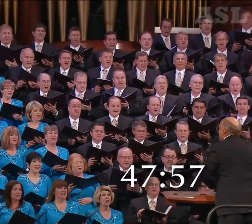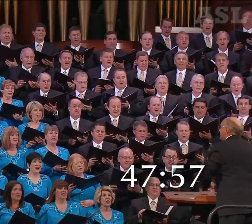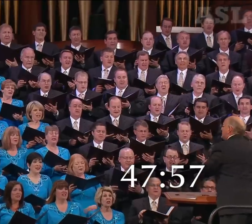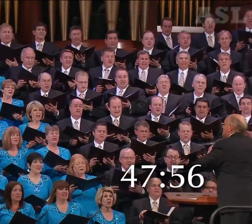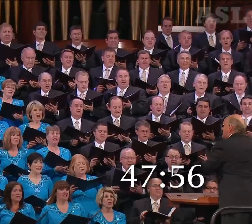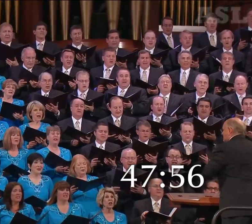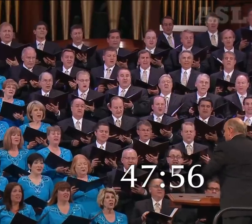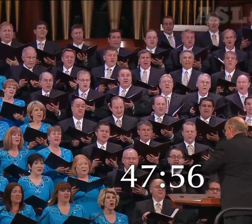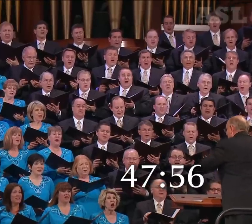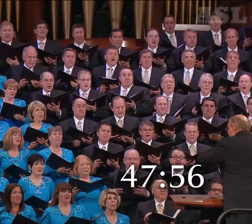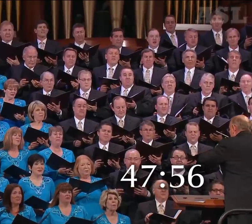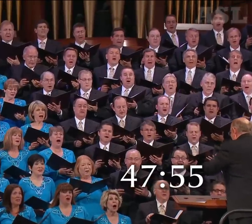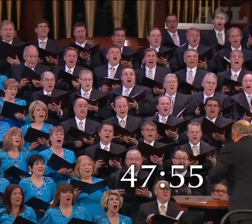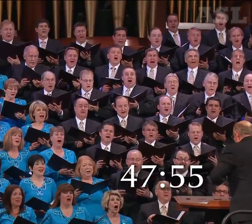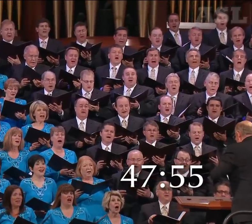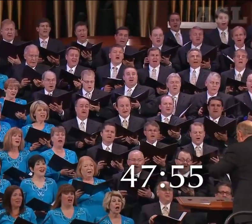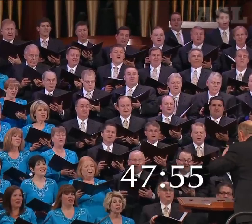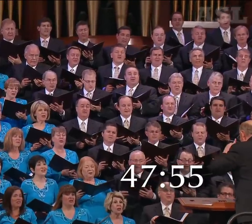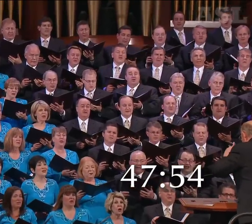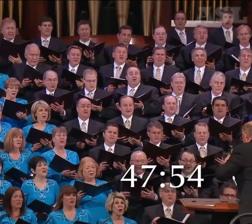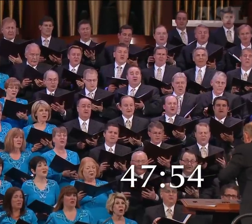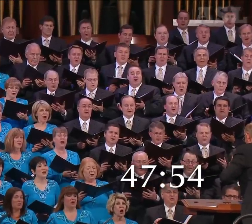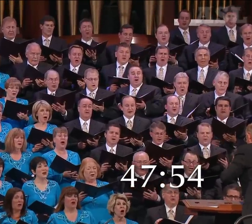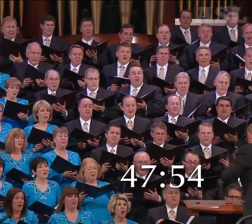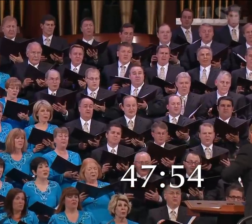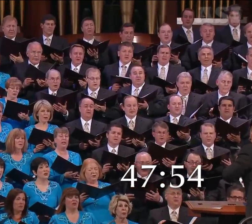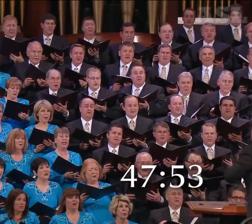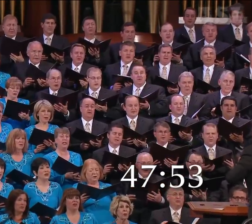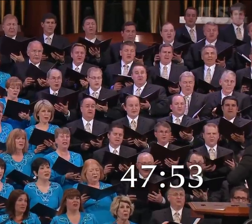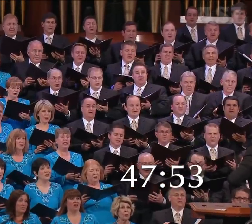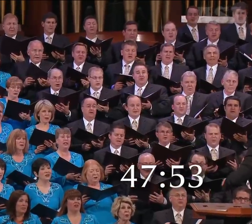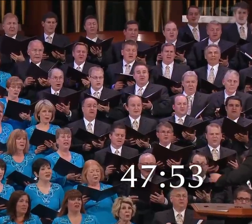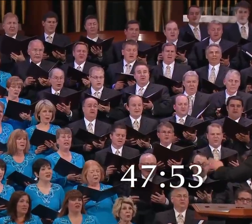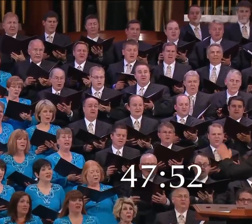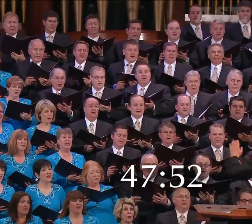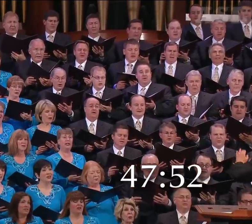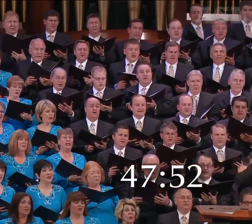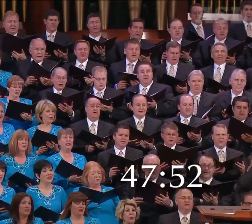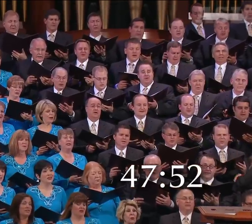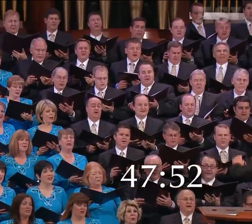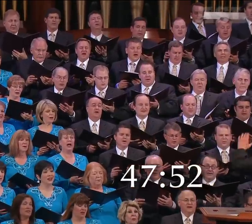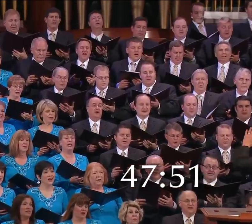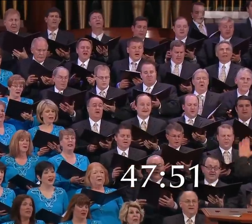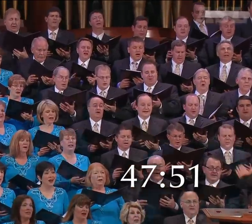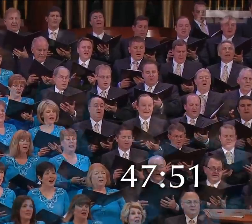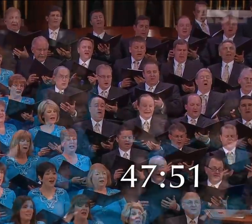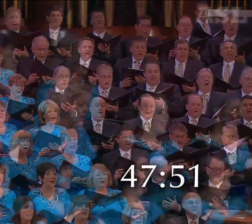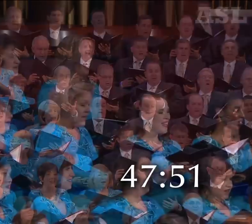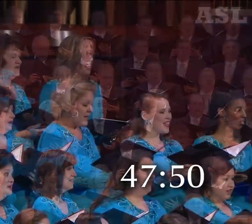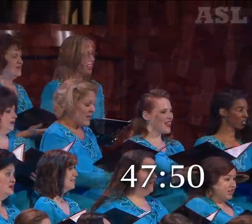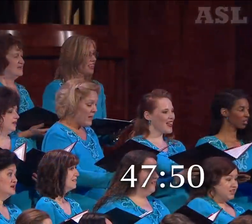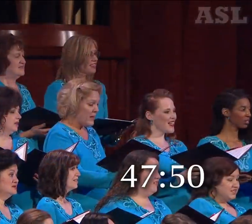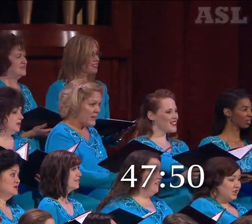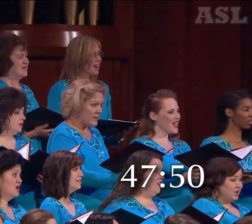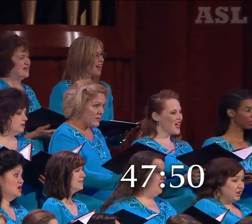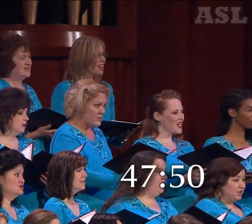THIS IS THE ENGLISH CLOSED CAPTION CHANNEL OF THE CHURCH OF JESUS CHRIST OF LATTER-DAY SAINTS.